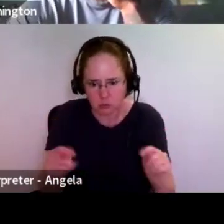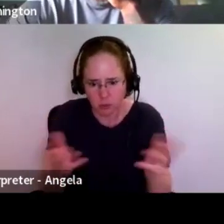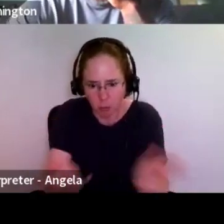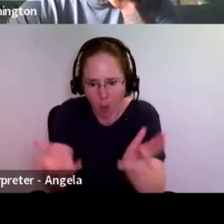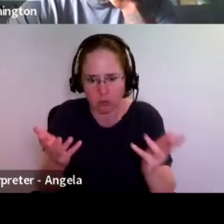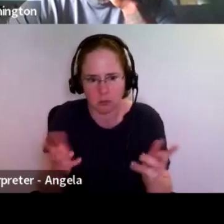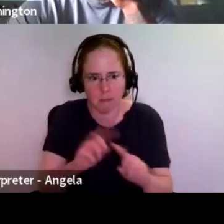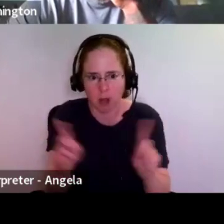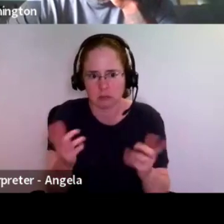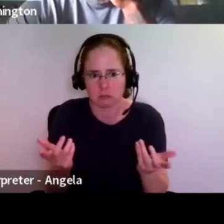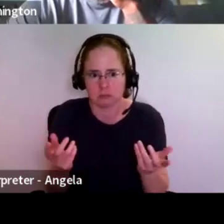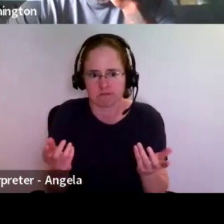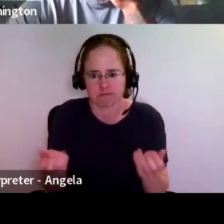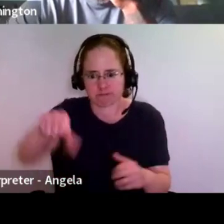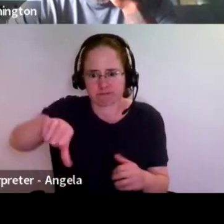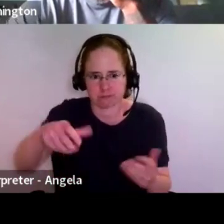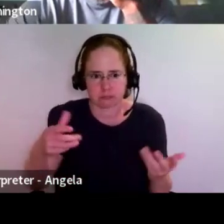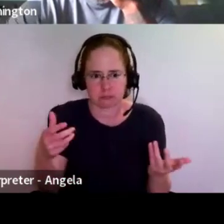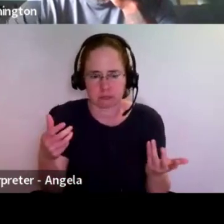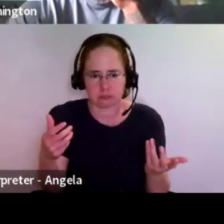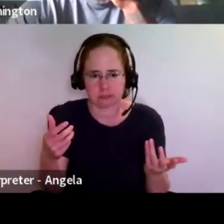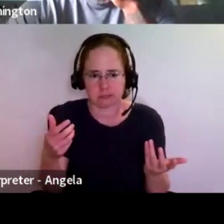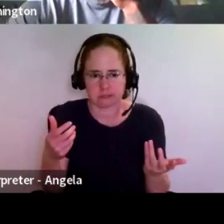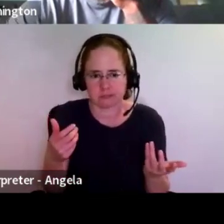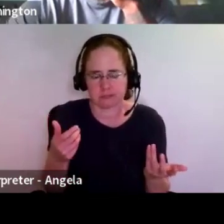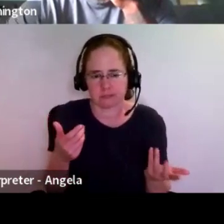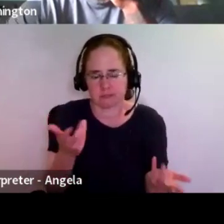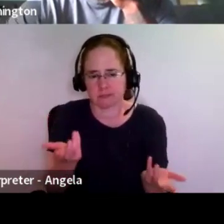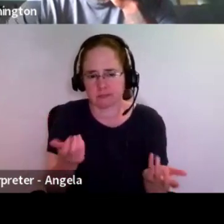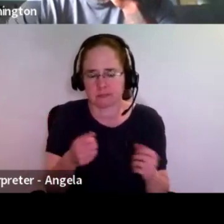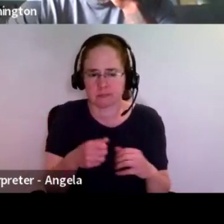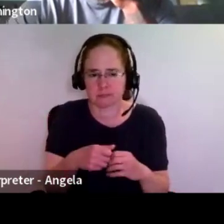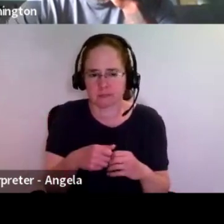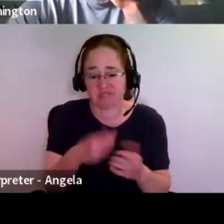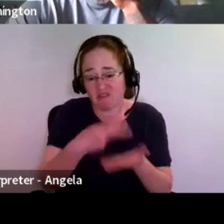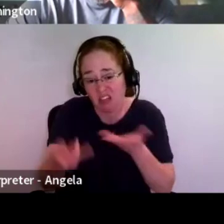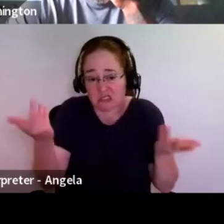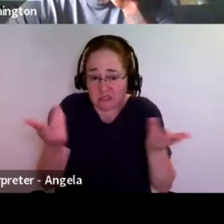gets, you know, it gets, it fails, you know, and you're